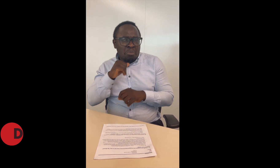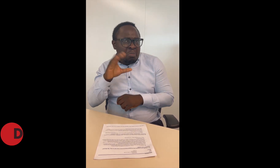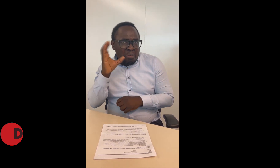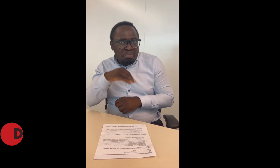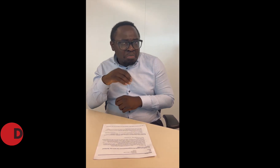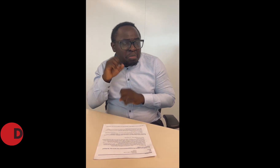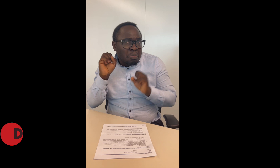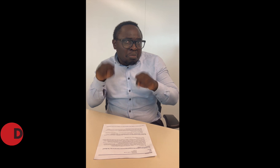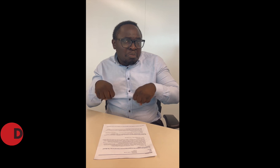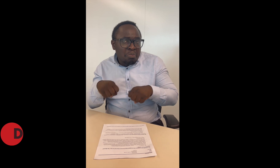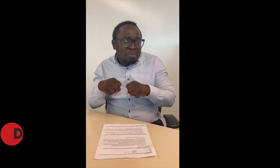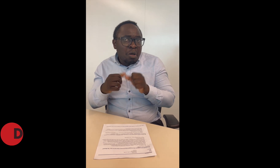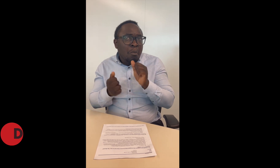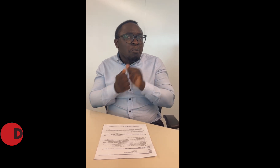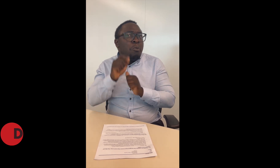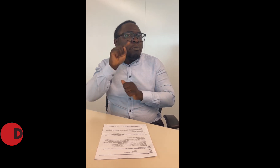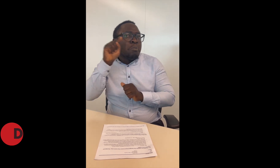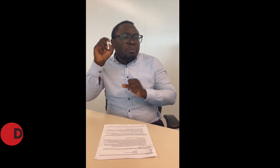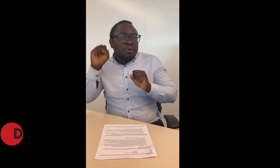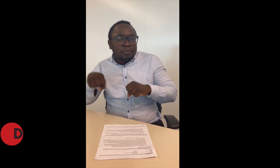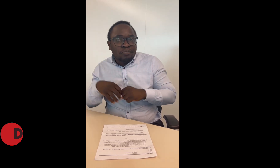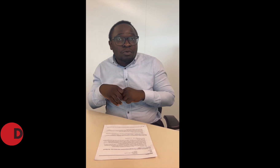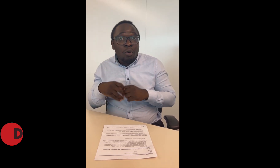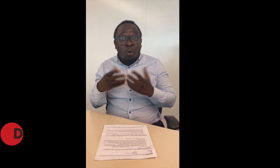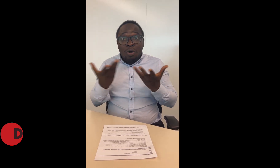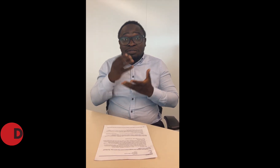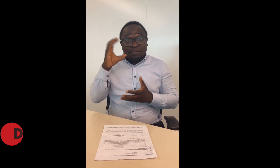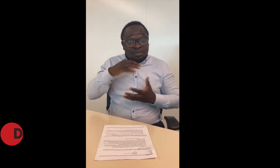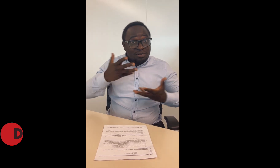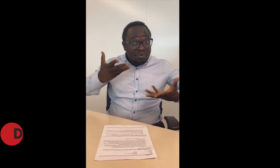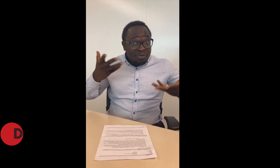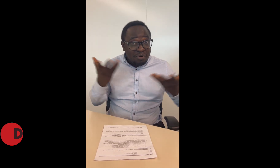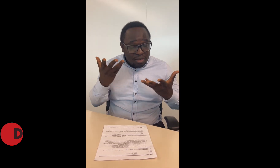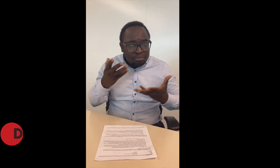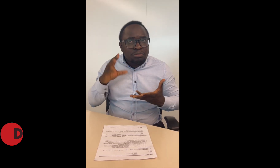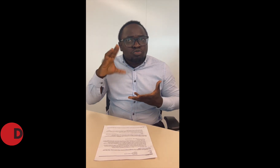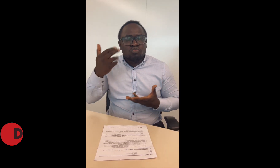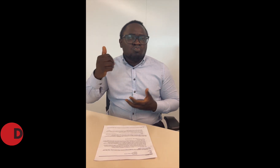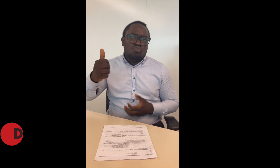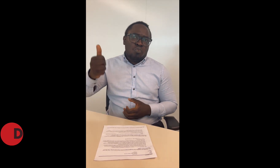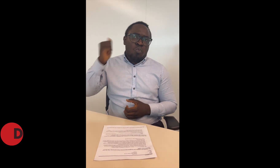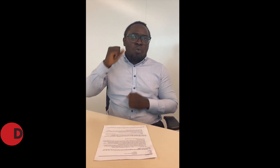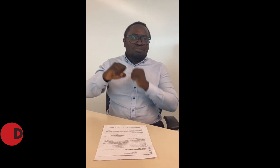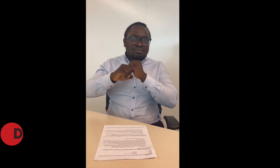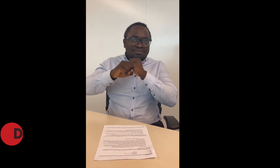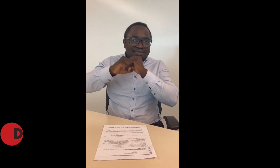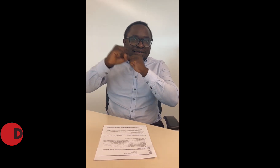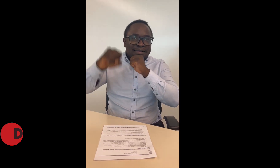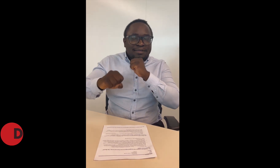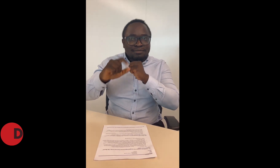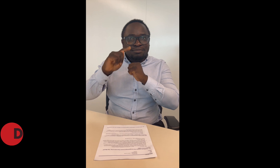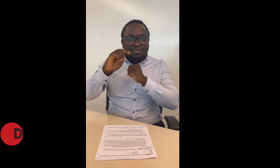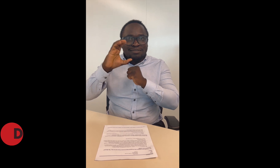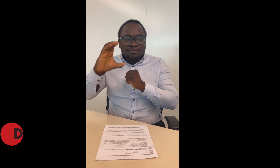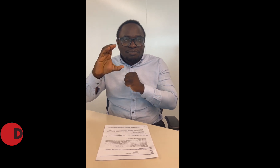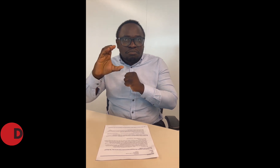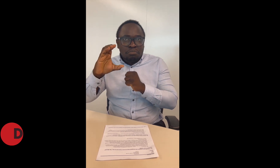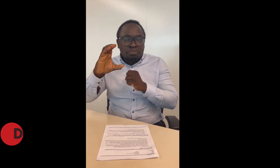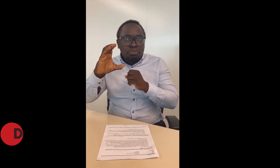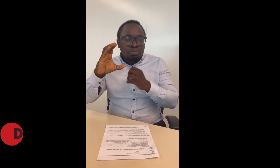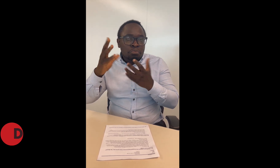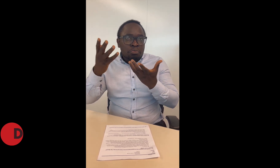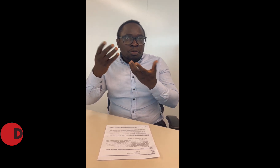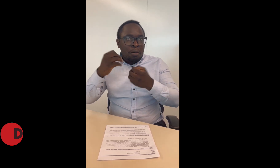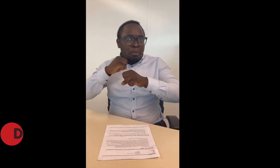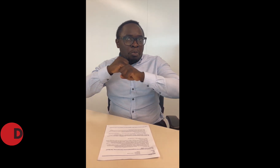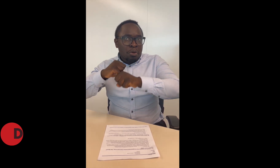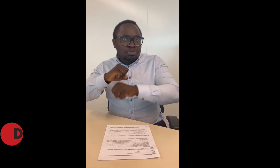is not unusual and it does happen. What is unusual is that CHS wouldn't